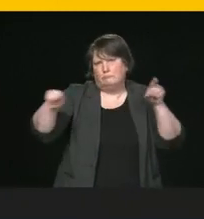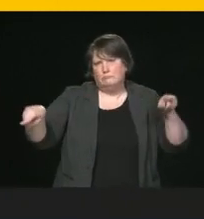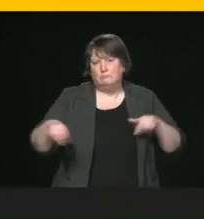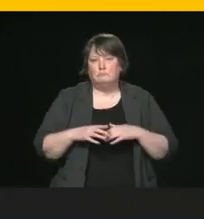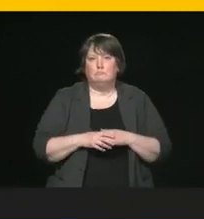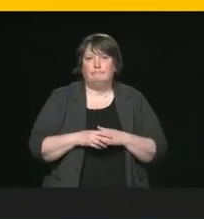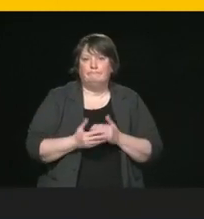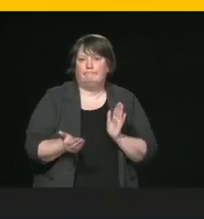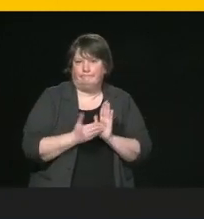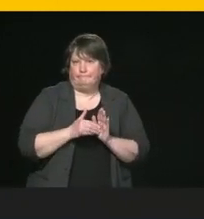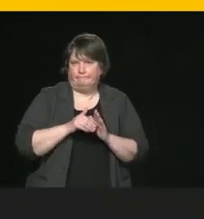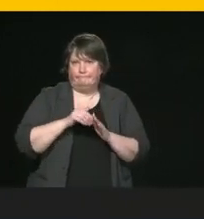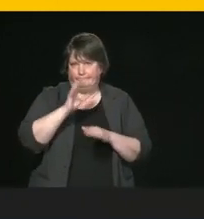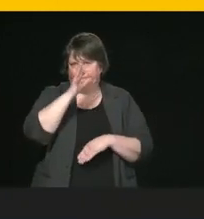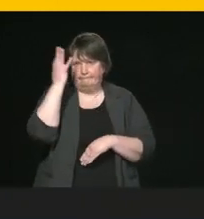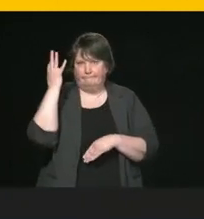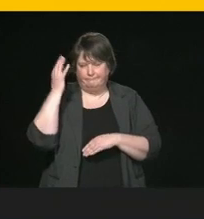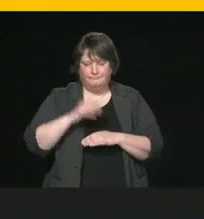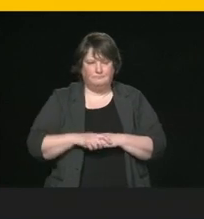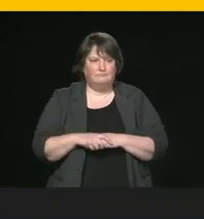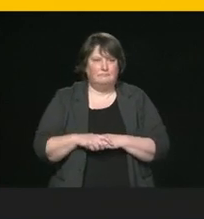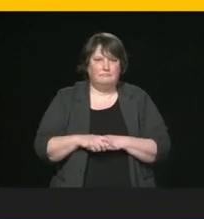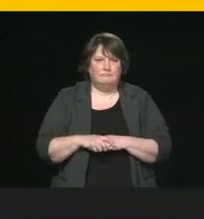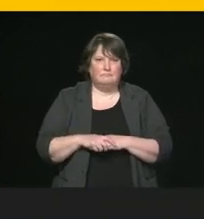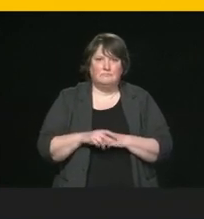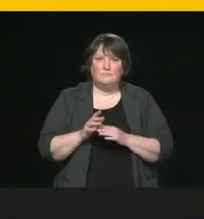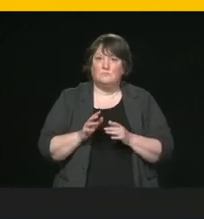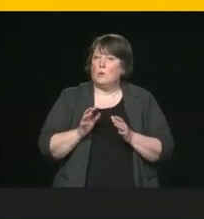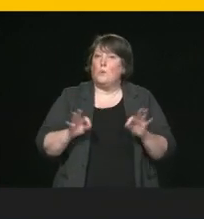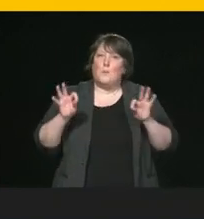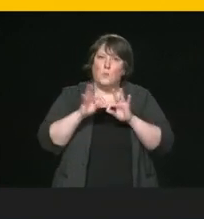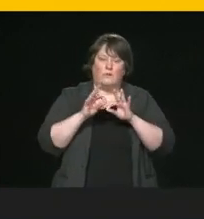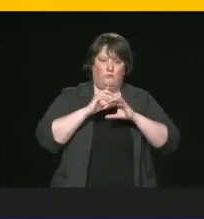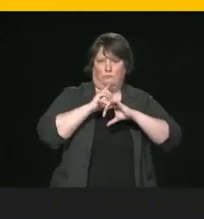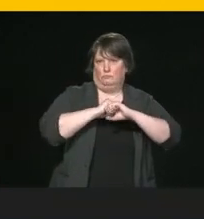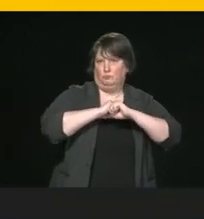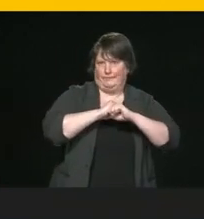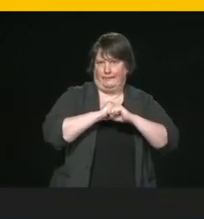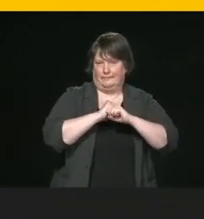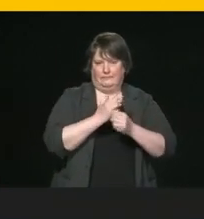WE HAVE BEEN SAYING HOW IMPORTANT IT IS TO